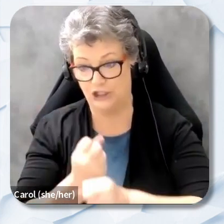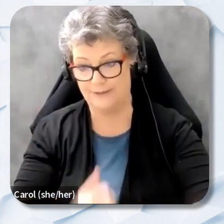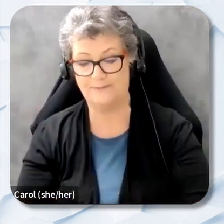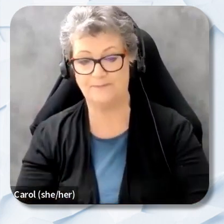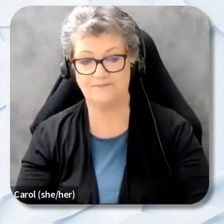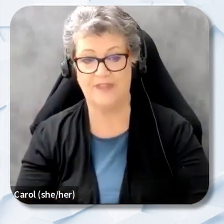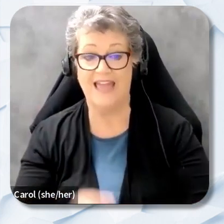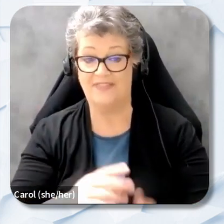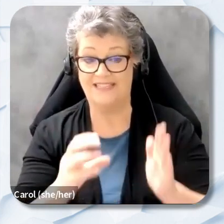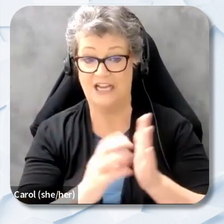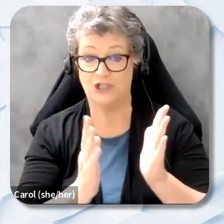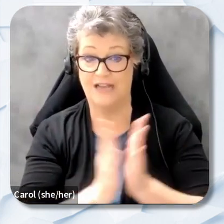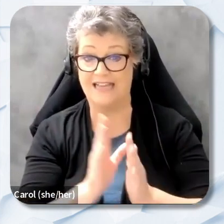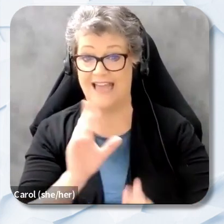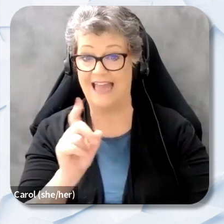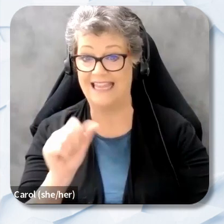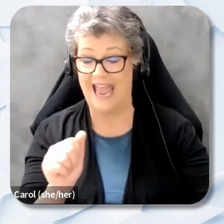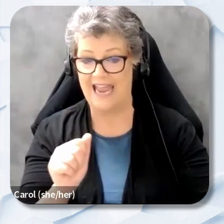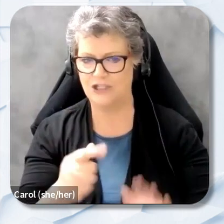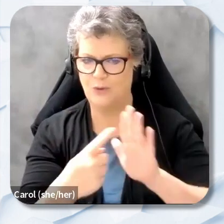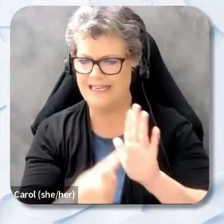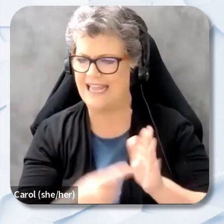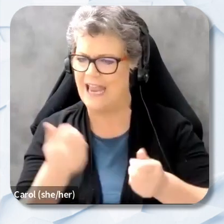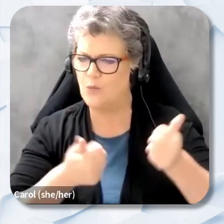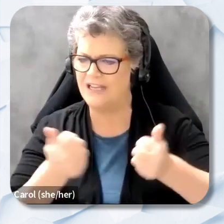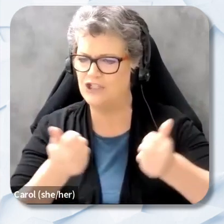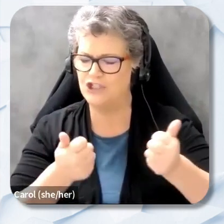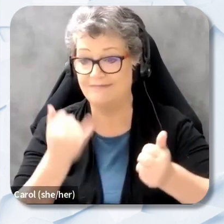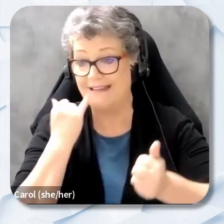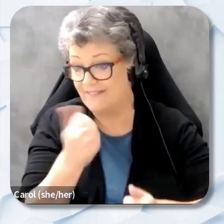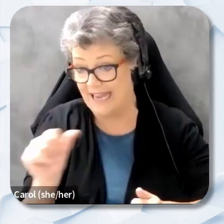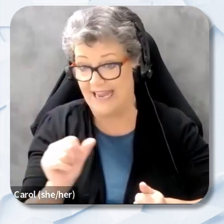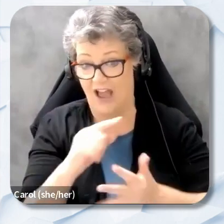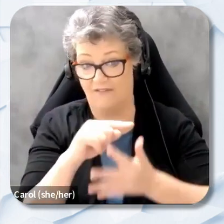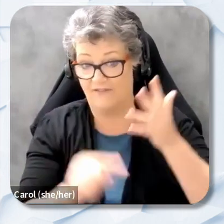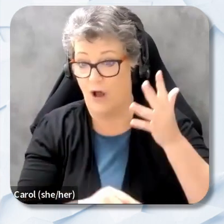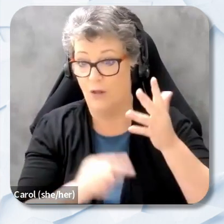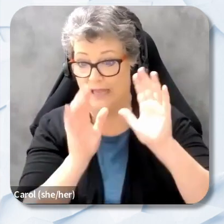This section asks LEAs to indicate which, if any, of the following categories their